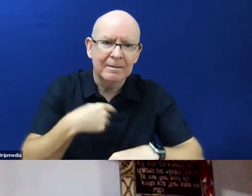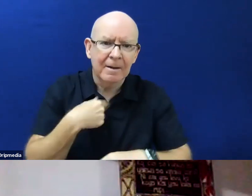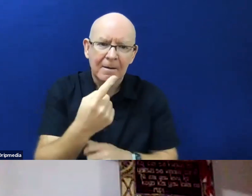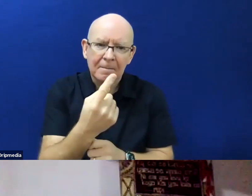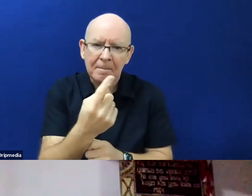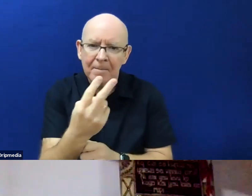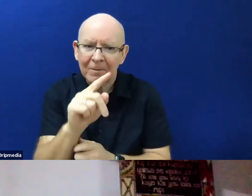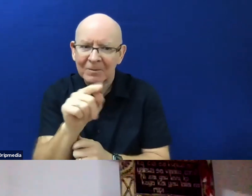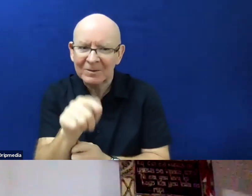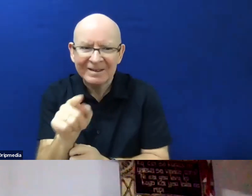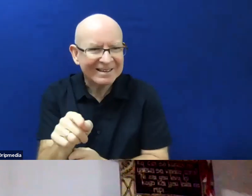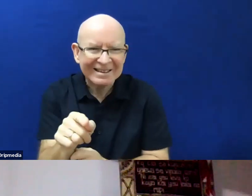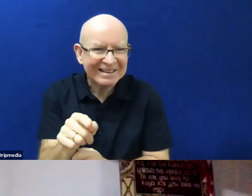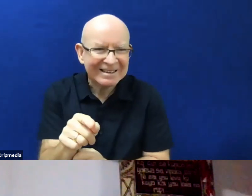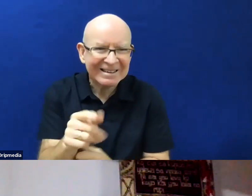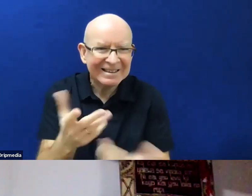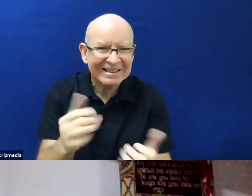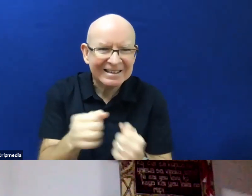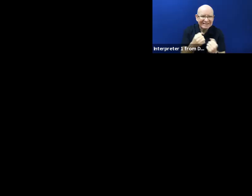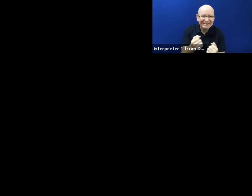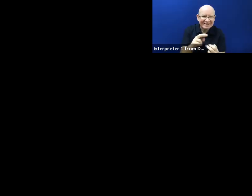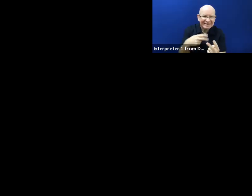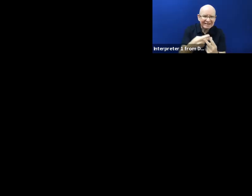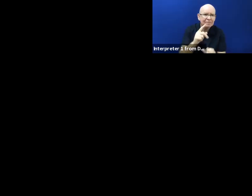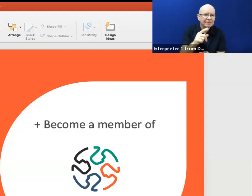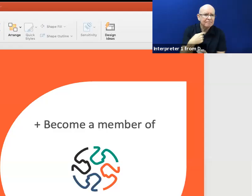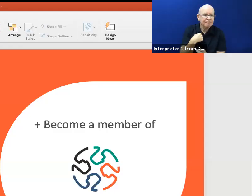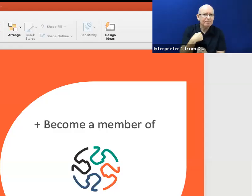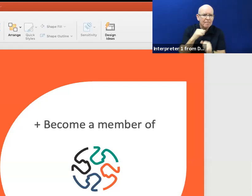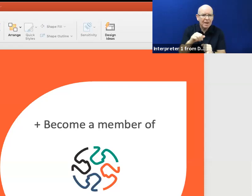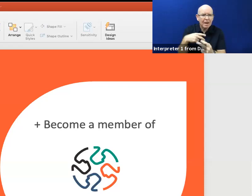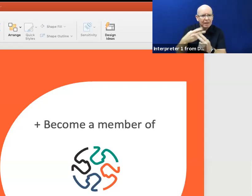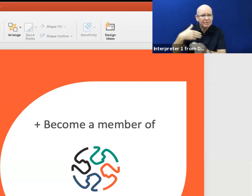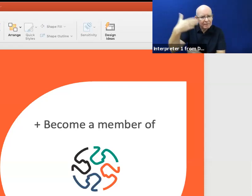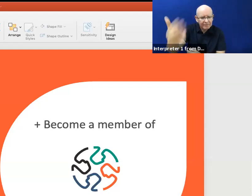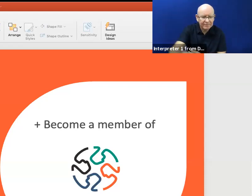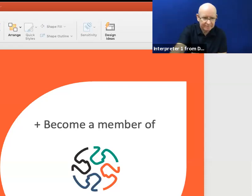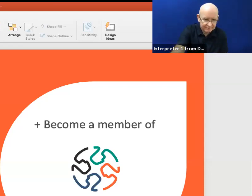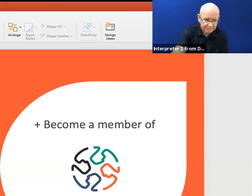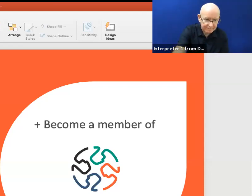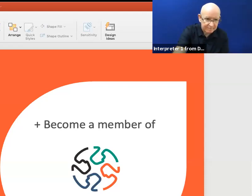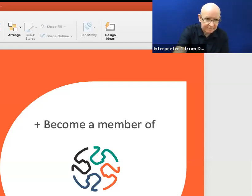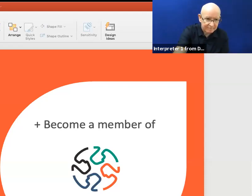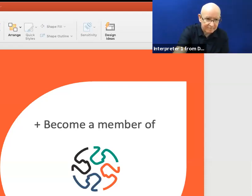protection systems for COVID-19 recovery and beyond and we'll be holding that on Tuesday 17th